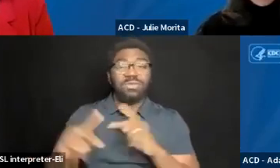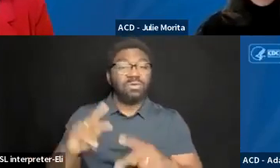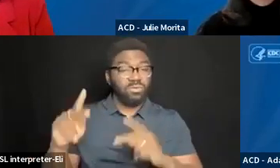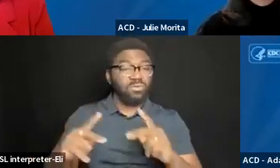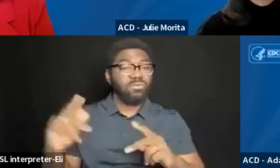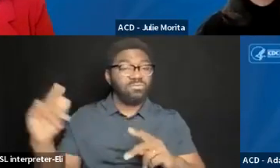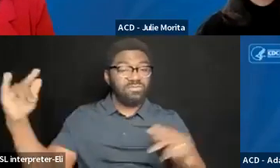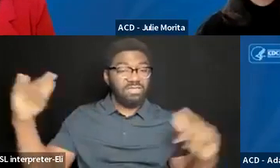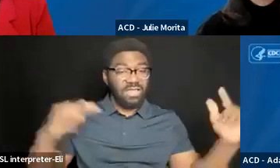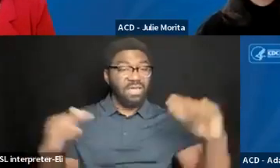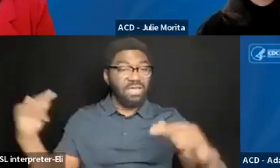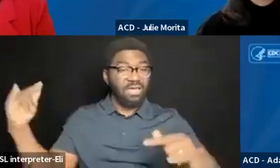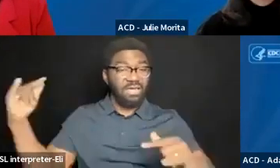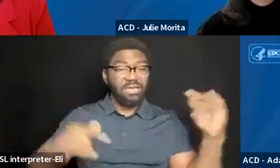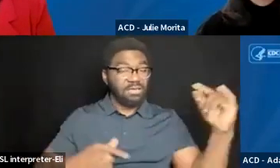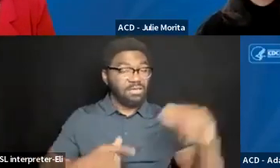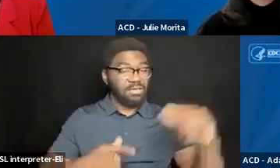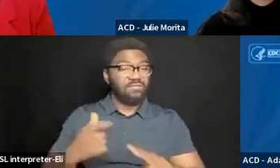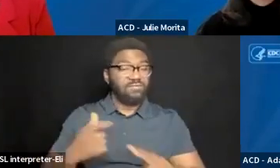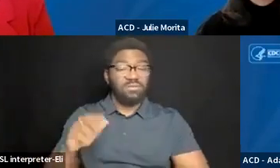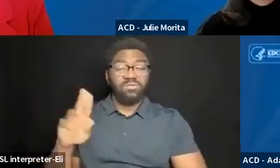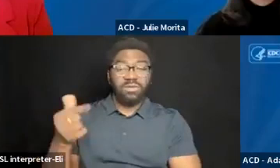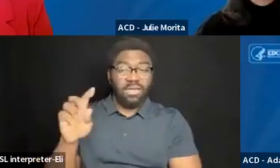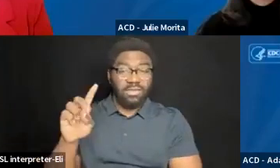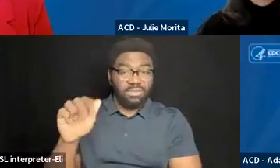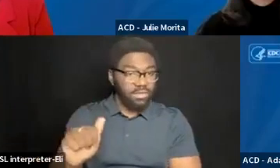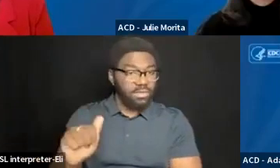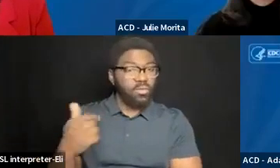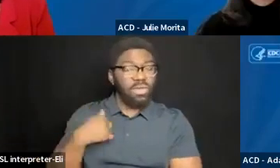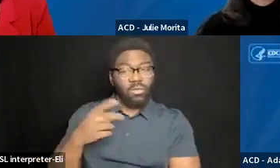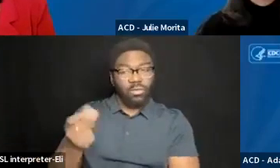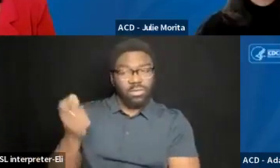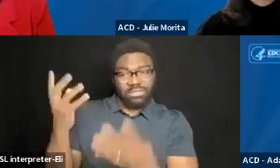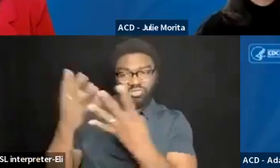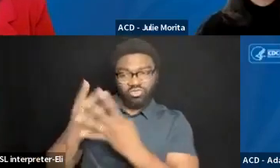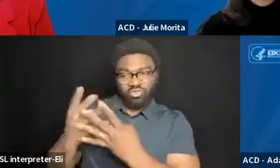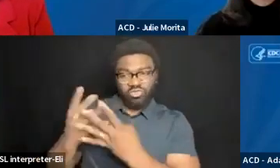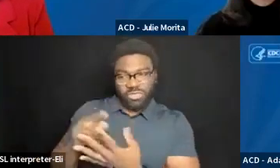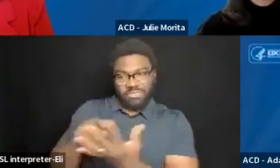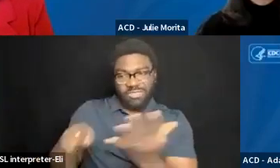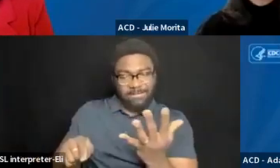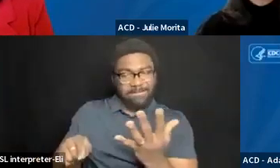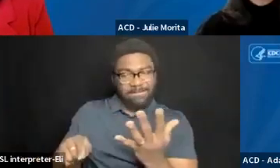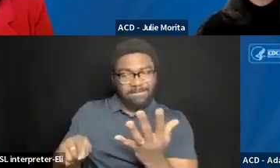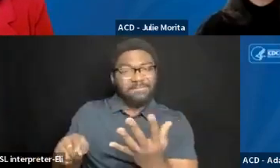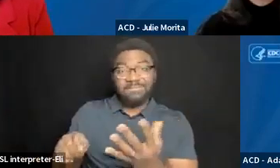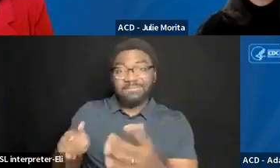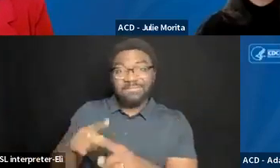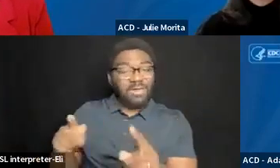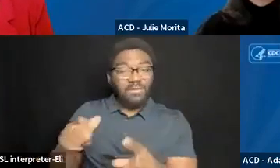who are coming from Uganda. We were not able to get the survey to receive the data from the states.